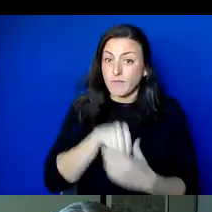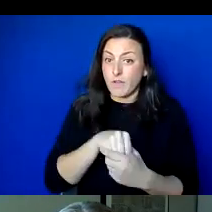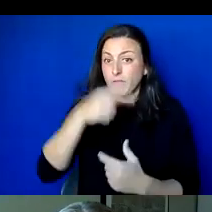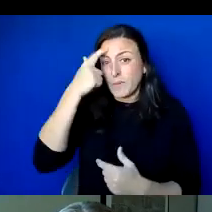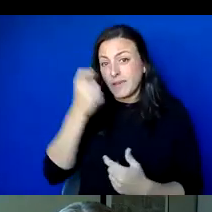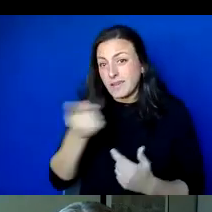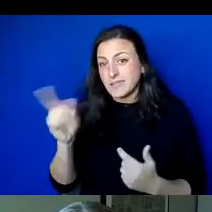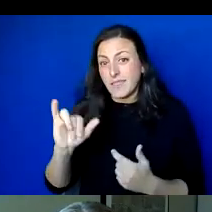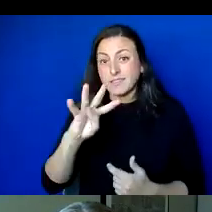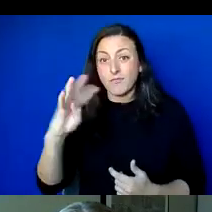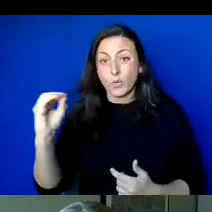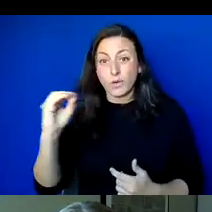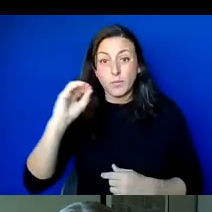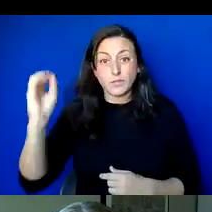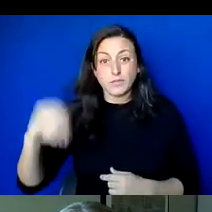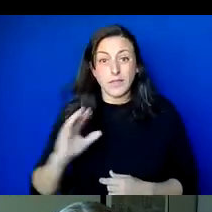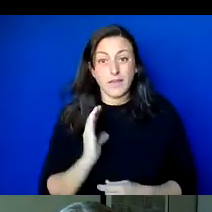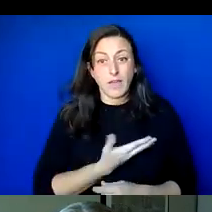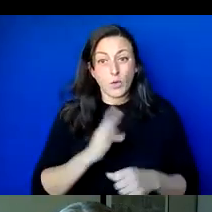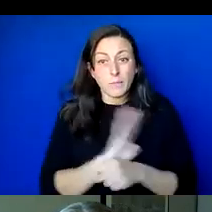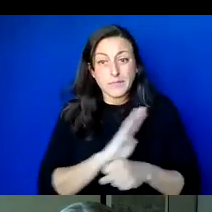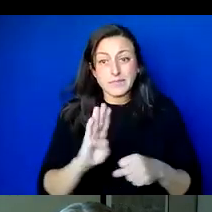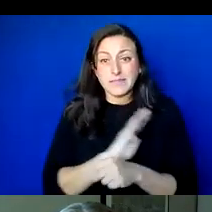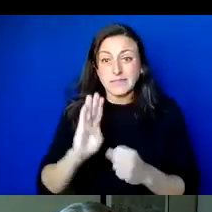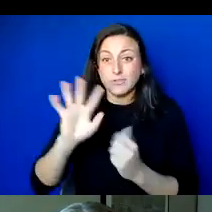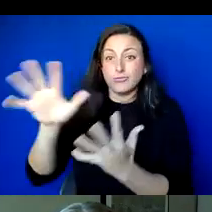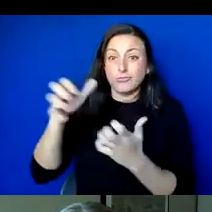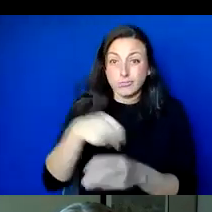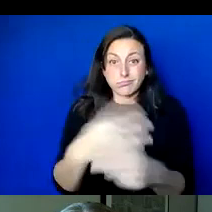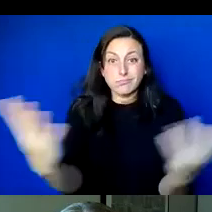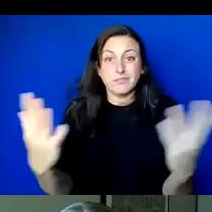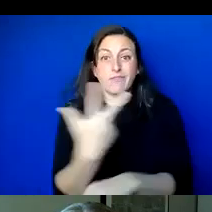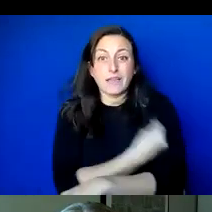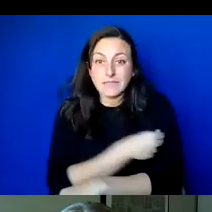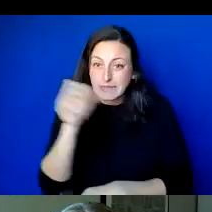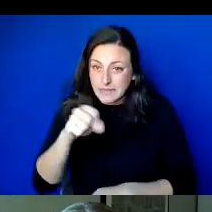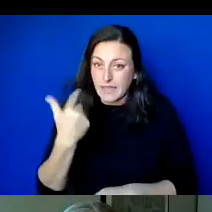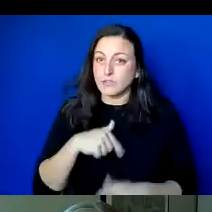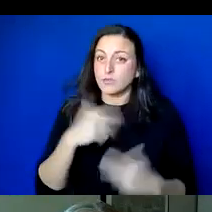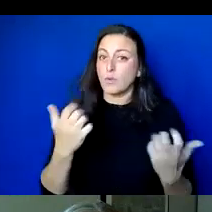in Colorado as far as 40% of getting vaccine out? Yes we want to, and we're certainly hoping here in